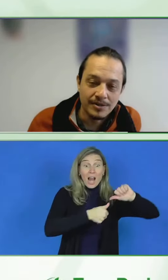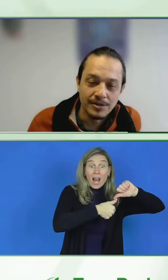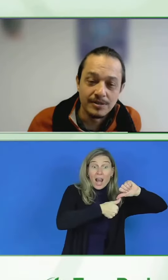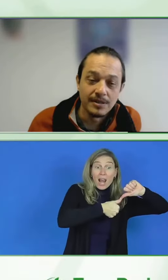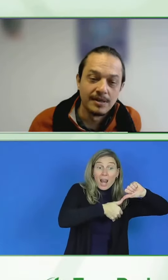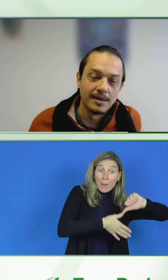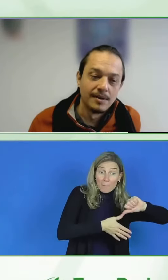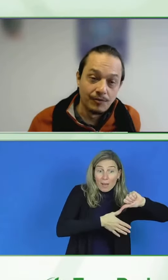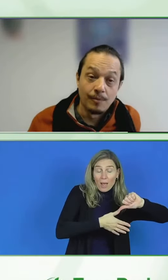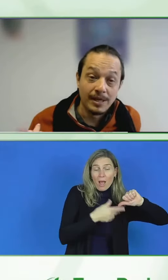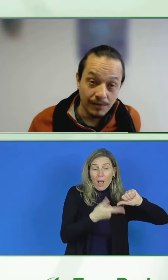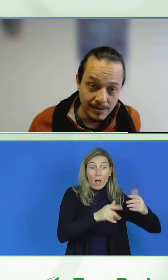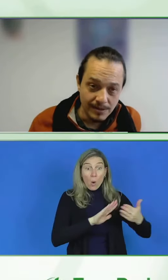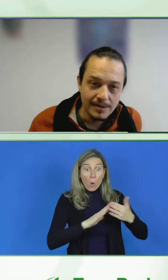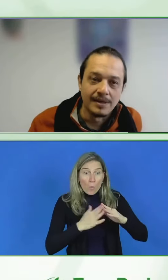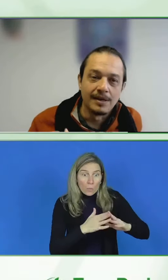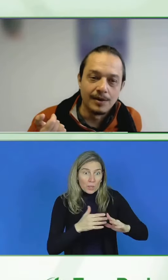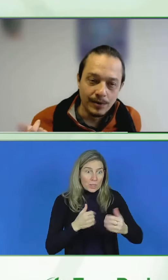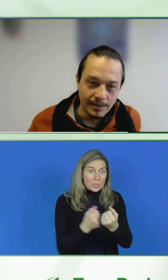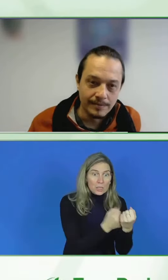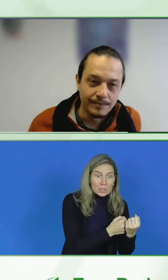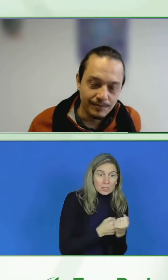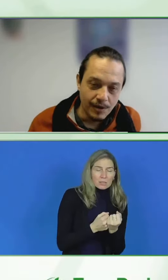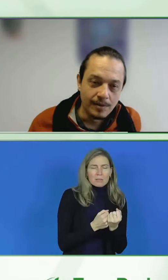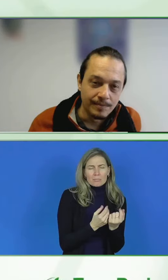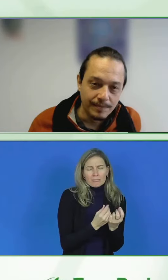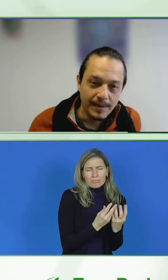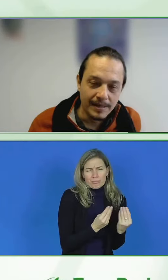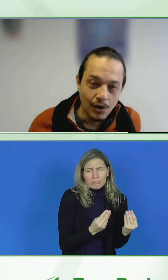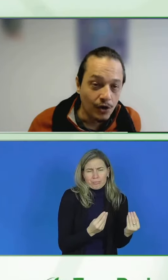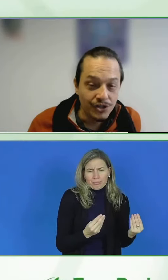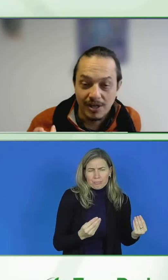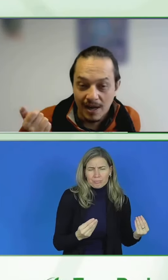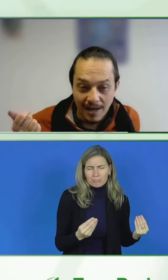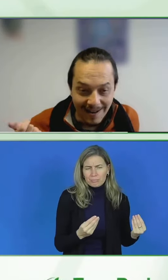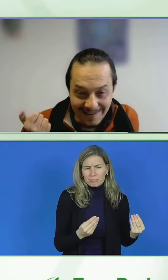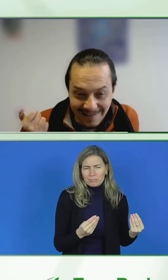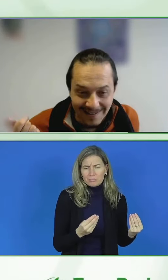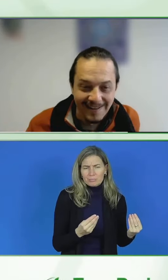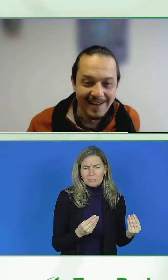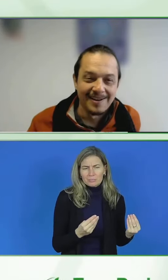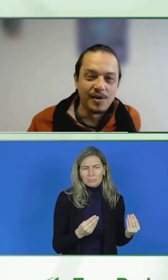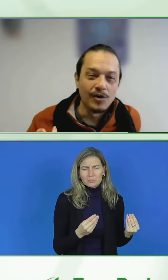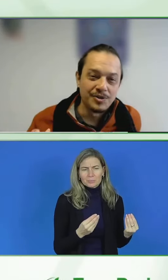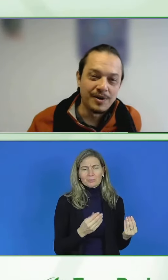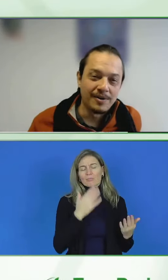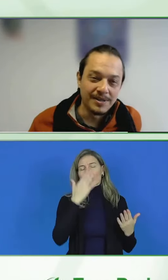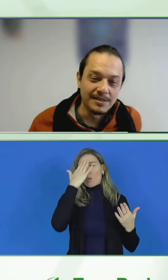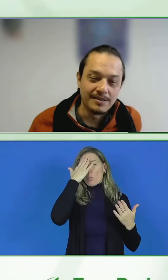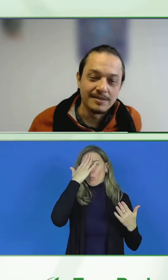structures for many reasons, including from theological and cultural reasons.